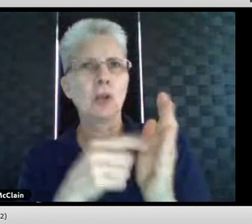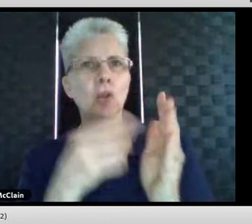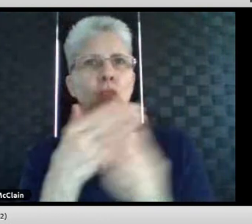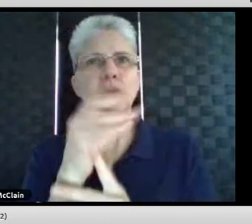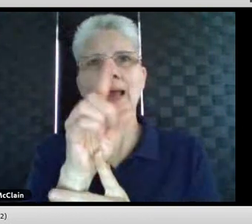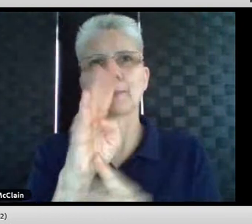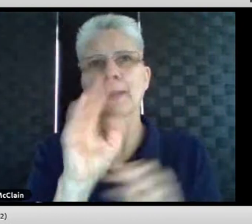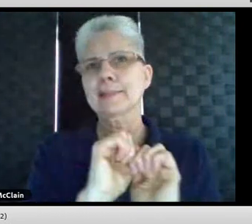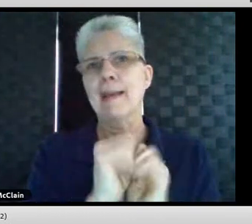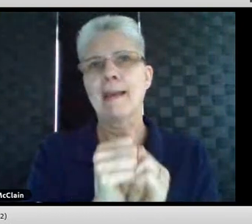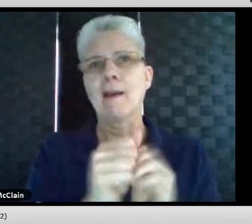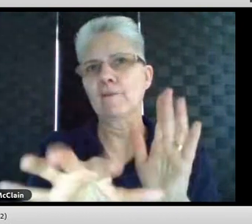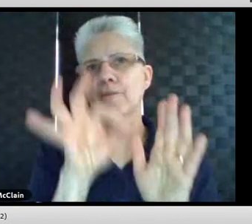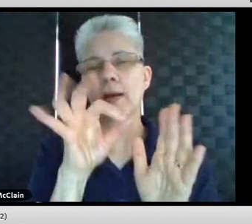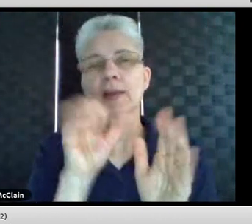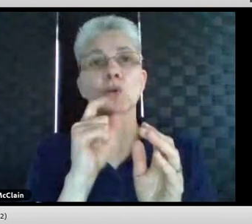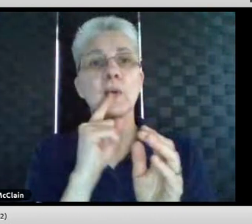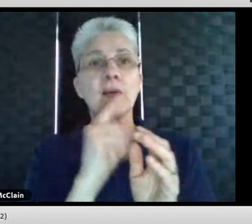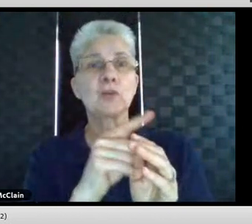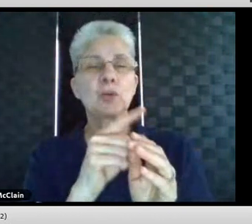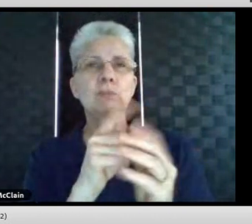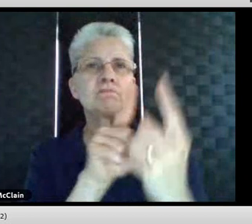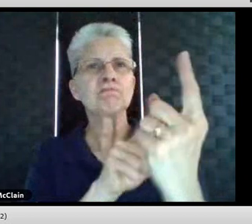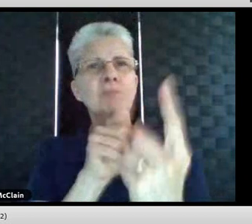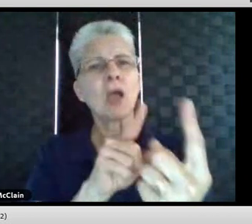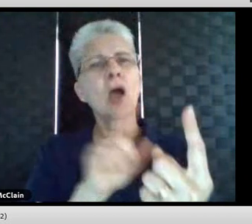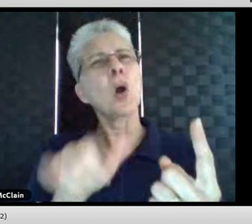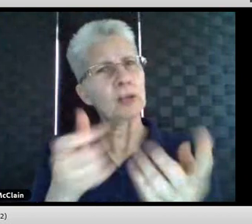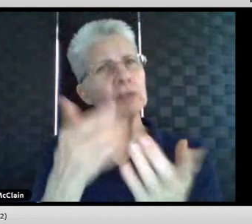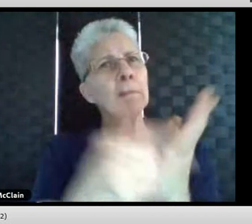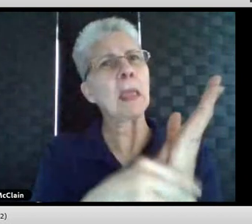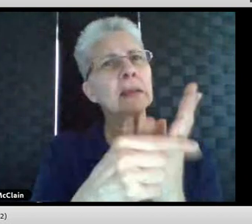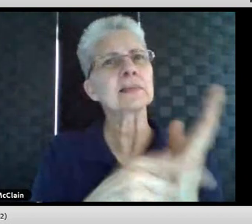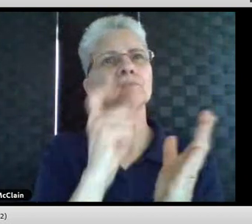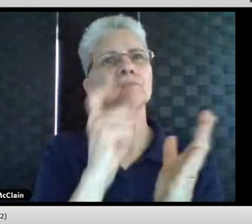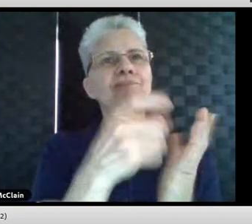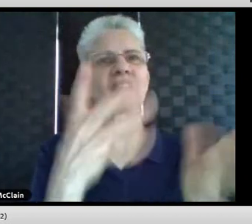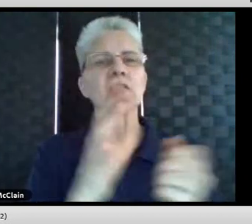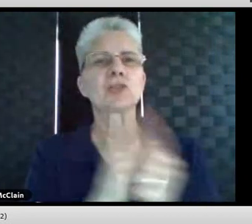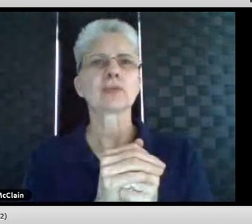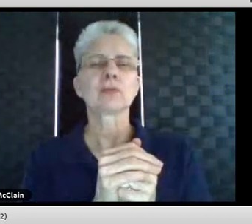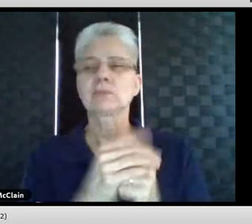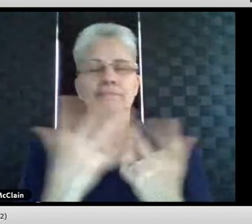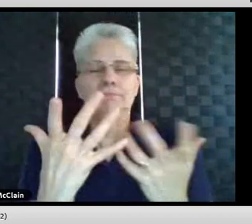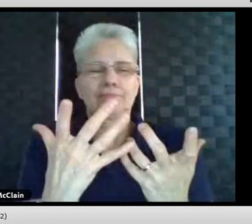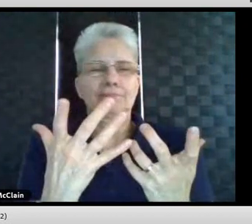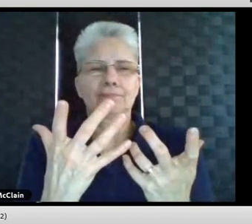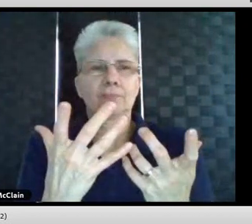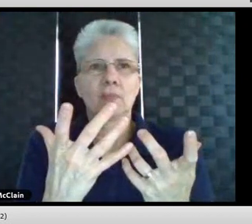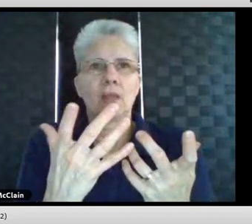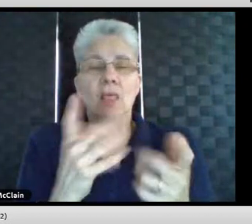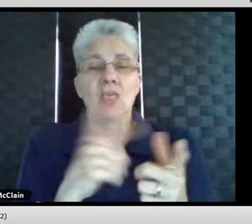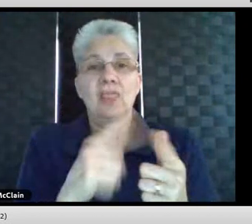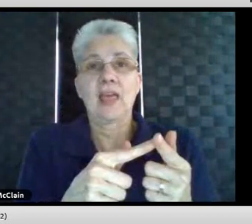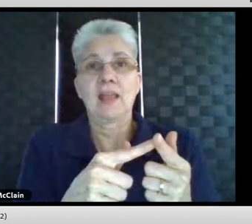and so if you send that person to just, "Oh, here is the magazines," you've totally lost what they meant to ask,